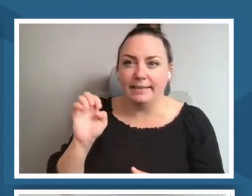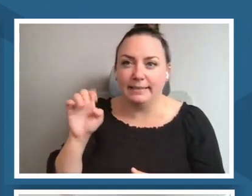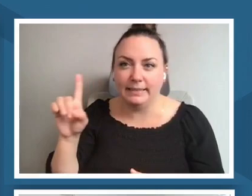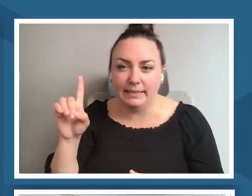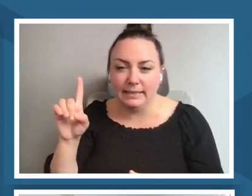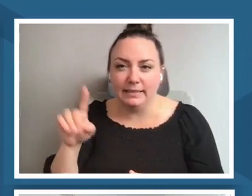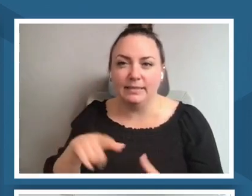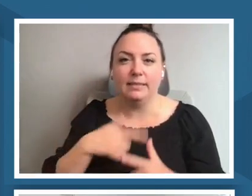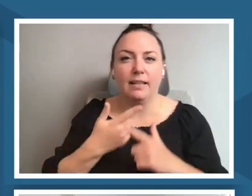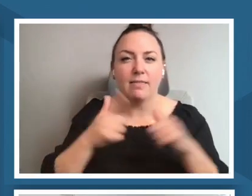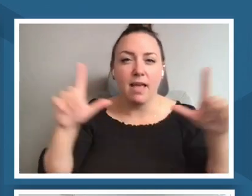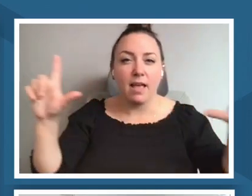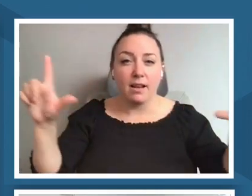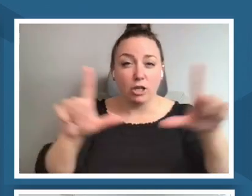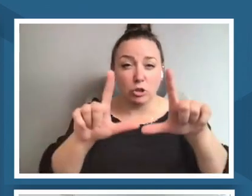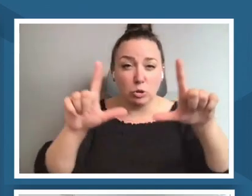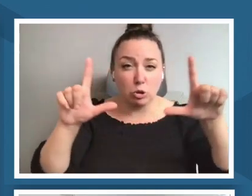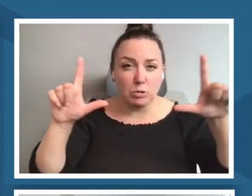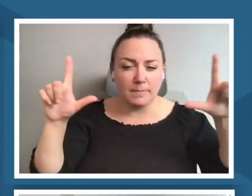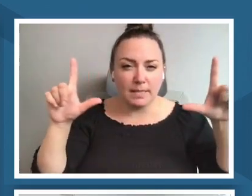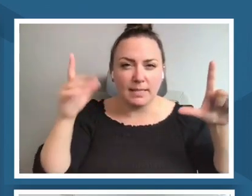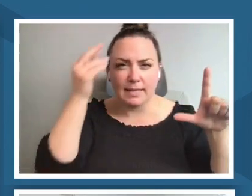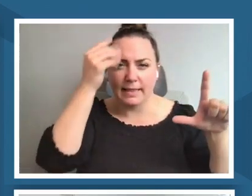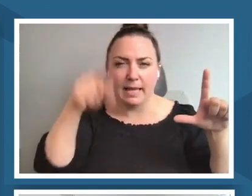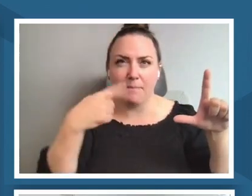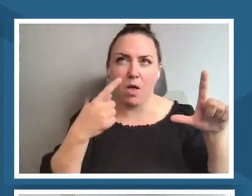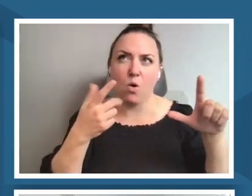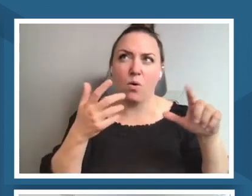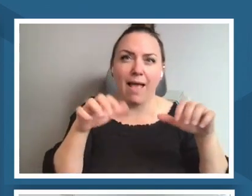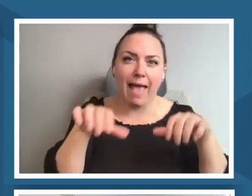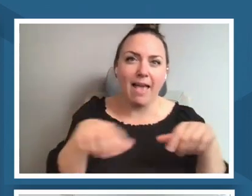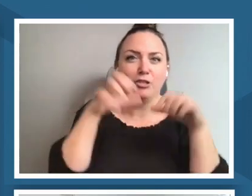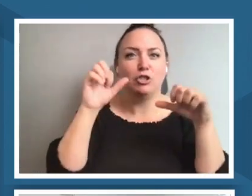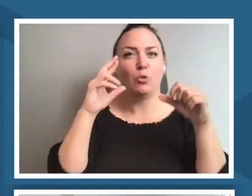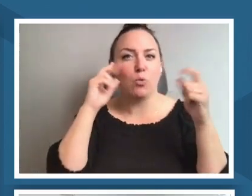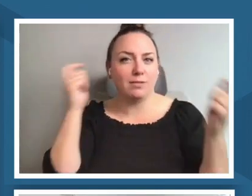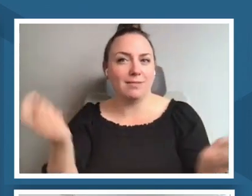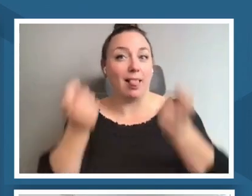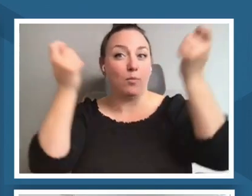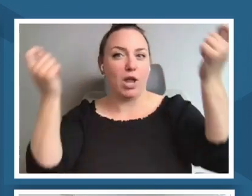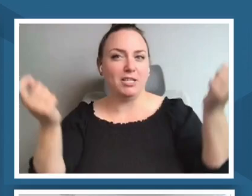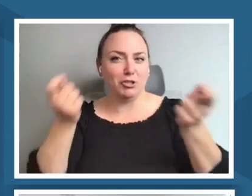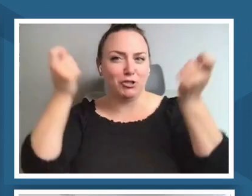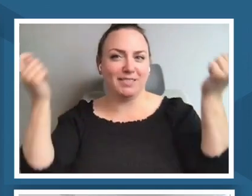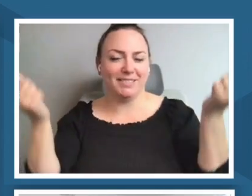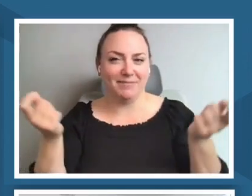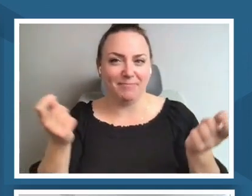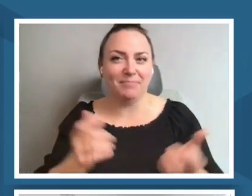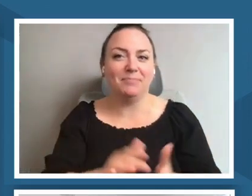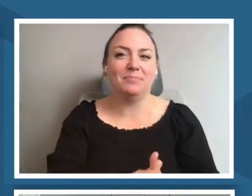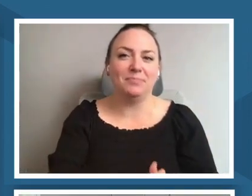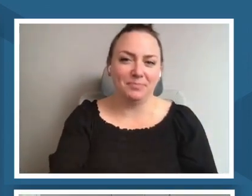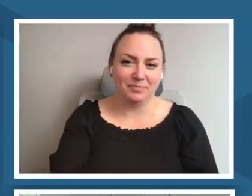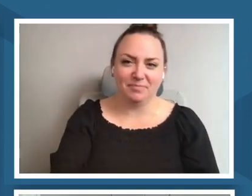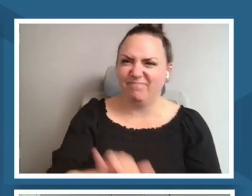thinking of action or a sense of celebration perhaps